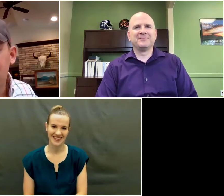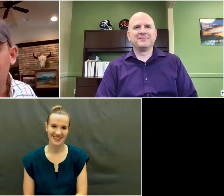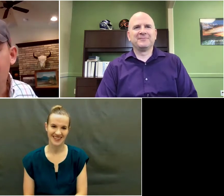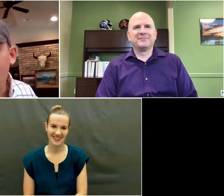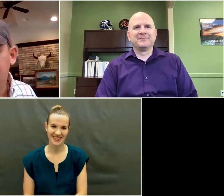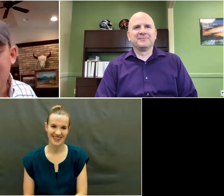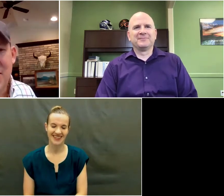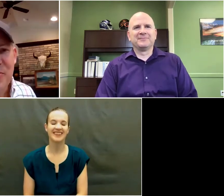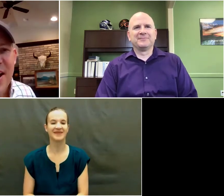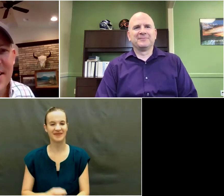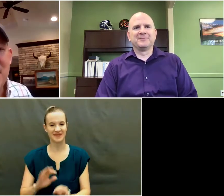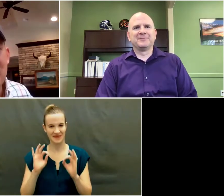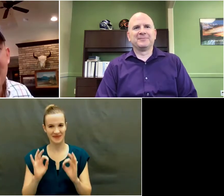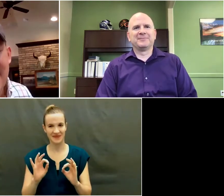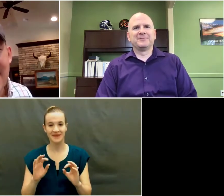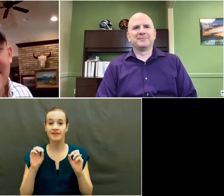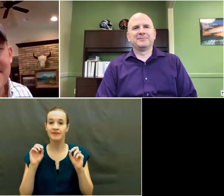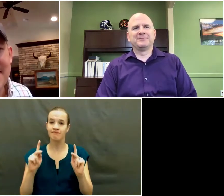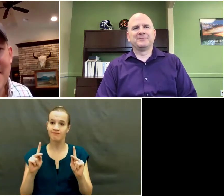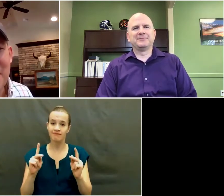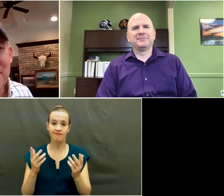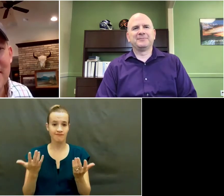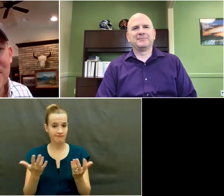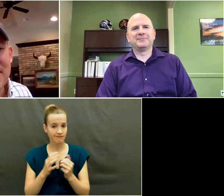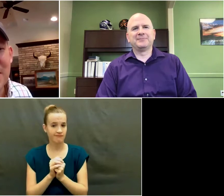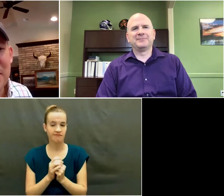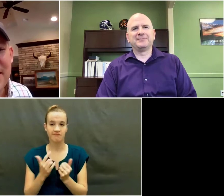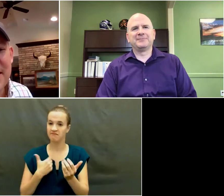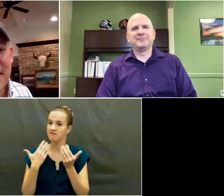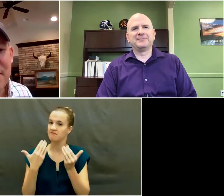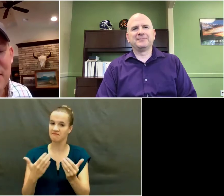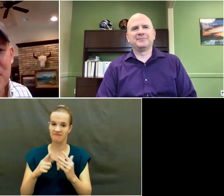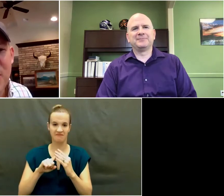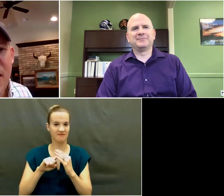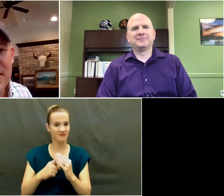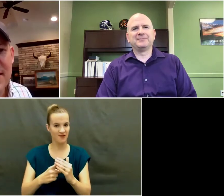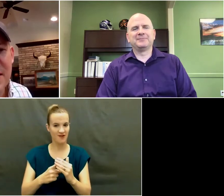Jeremy: So I want to just jump right into it and learn a little bit for folks who are watching